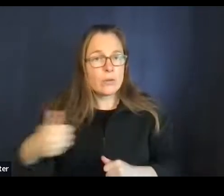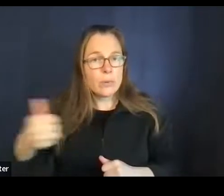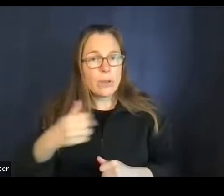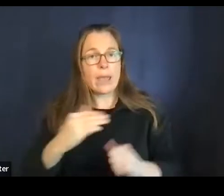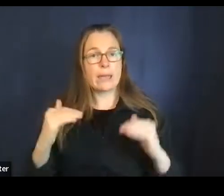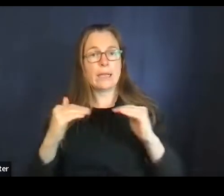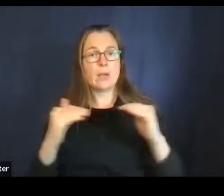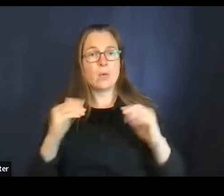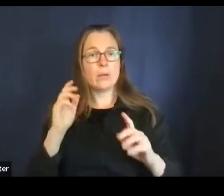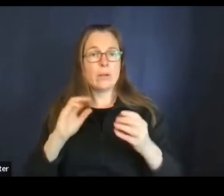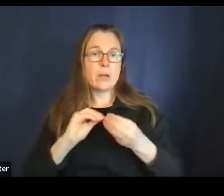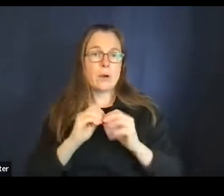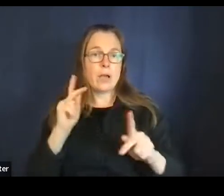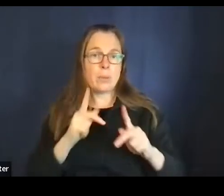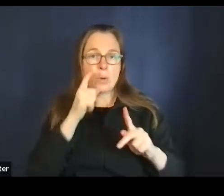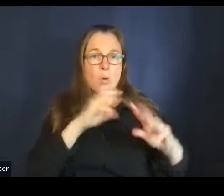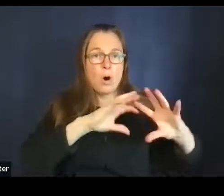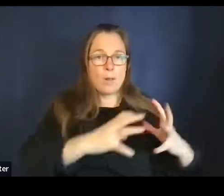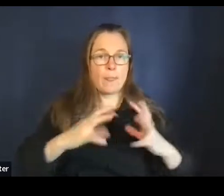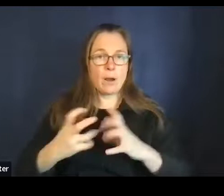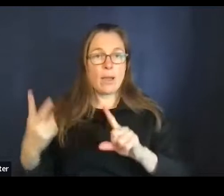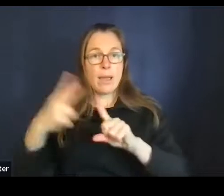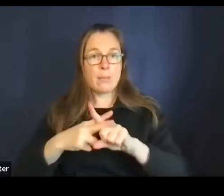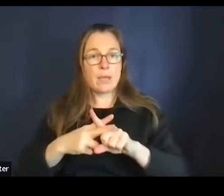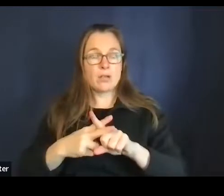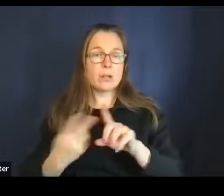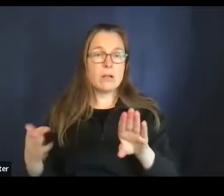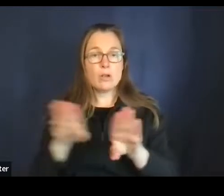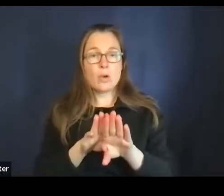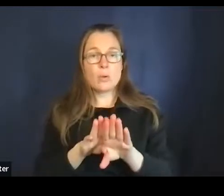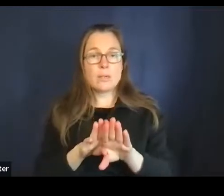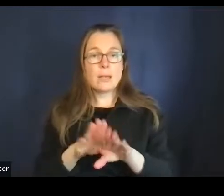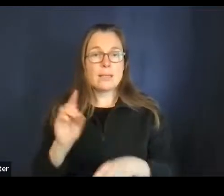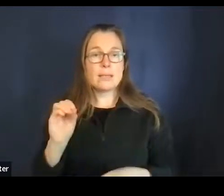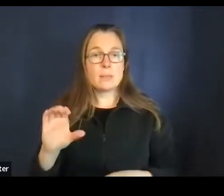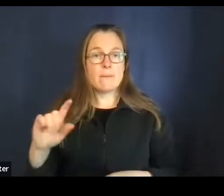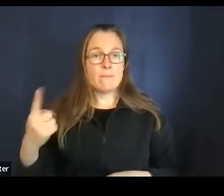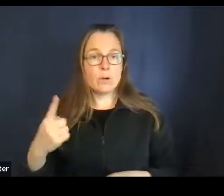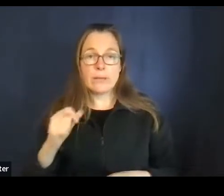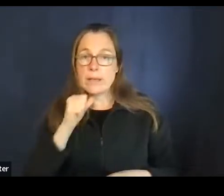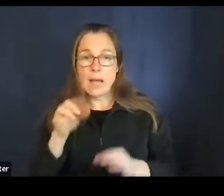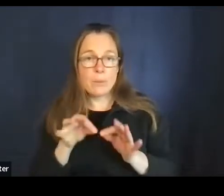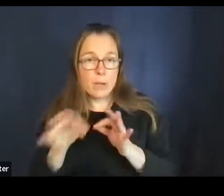Application period closes December 1st, so please don't wait to apply. The second Commission.